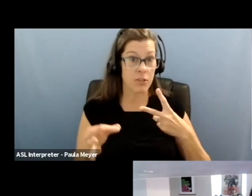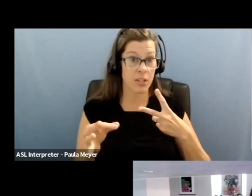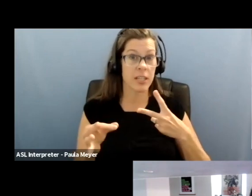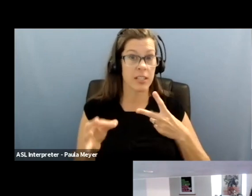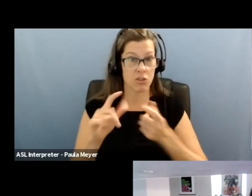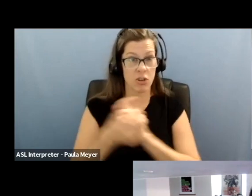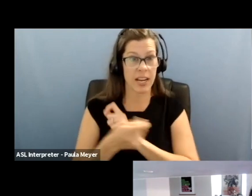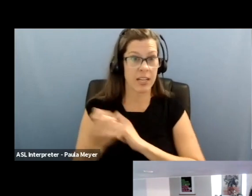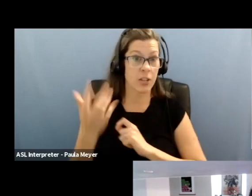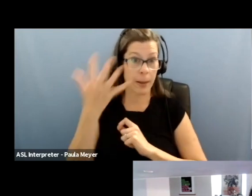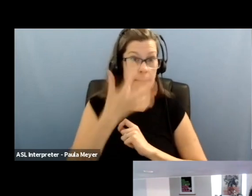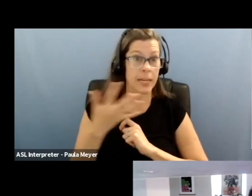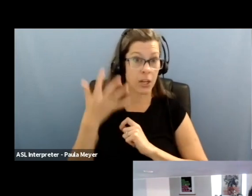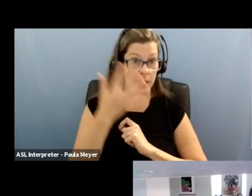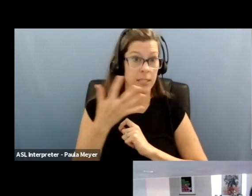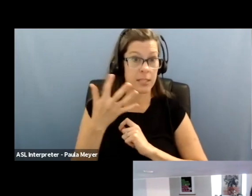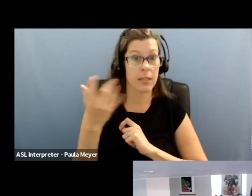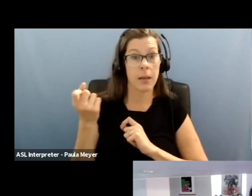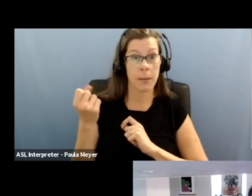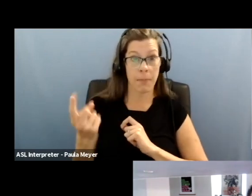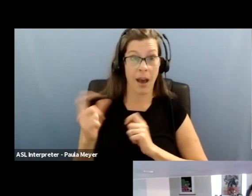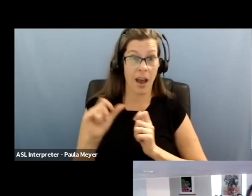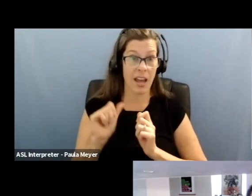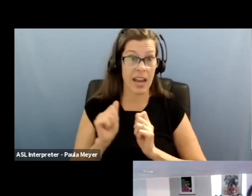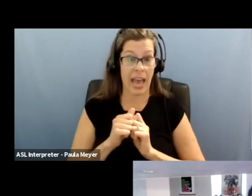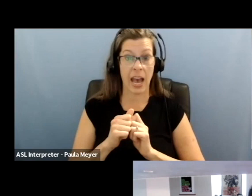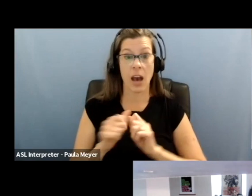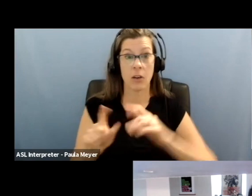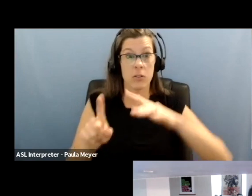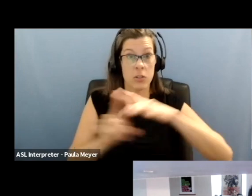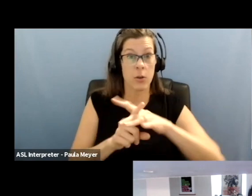but ultimately the way that it hits that platform is kind of out of your control,